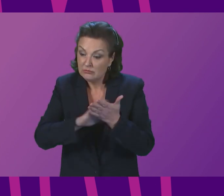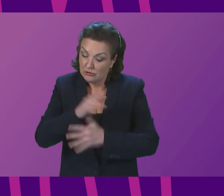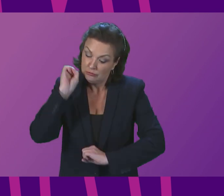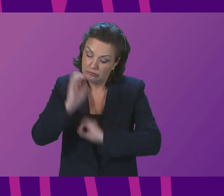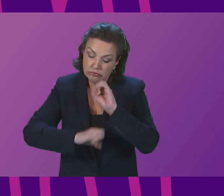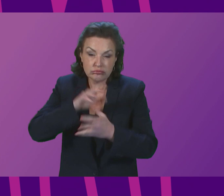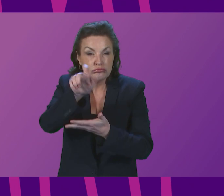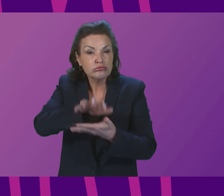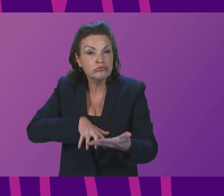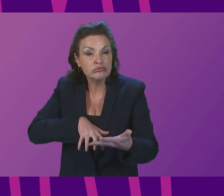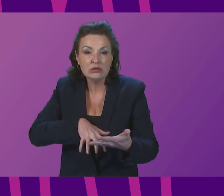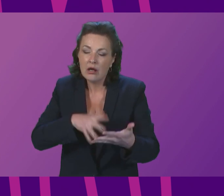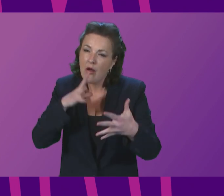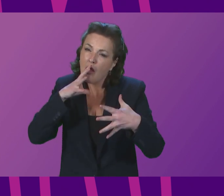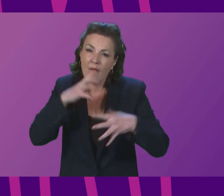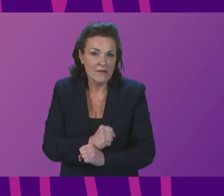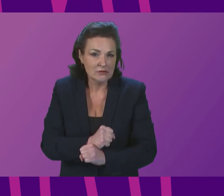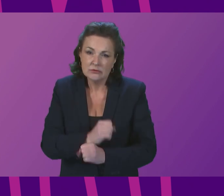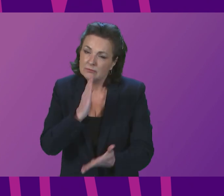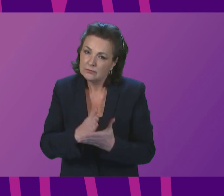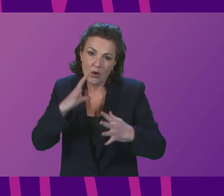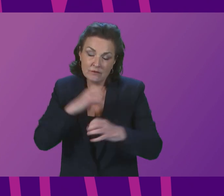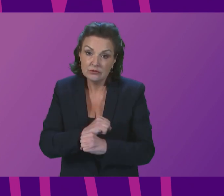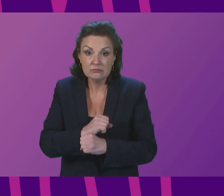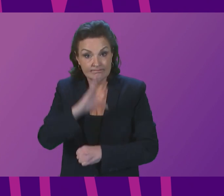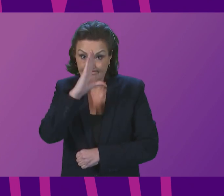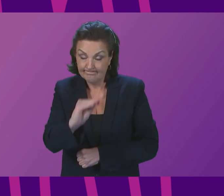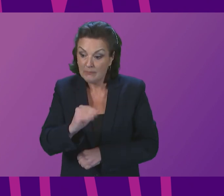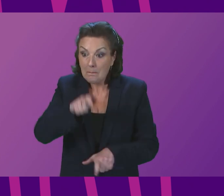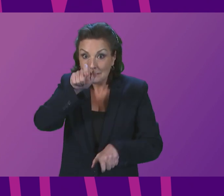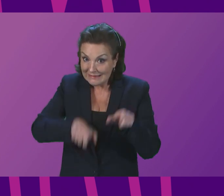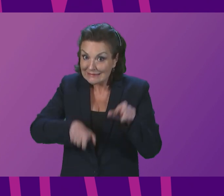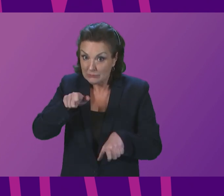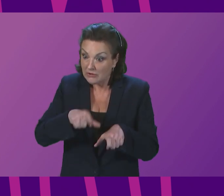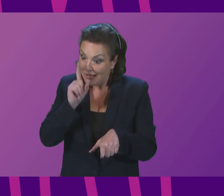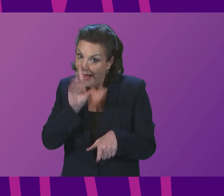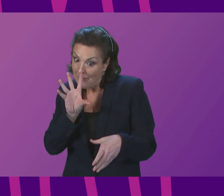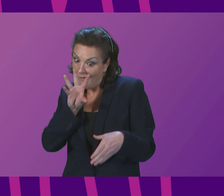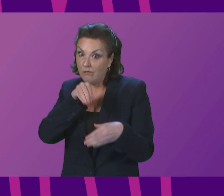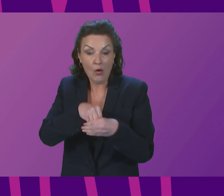I reassure the member’s constituent that participants can take part entirely anonymously